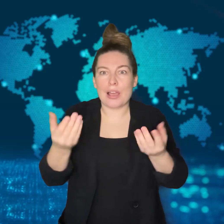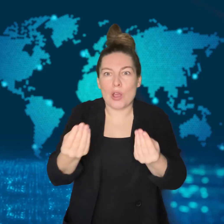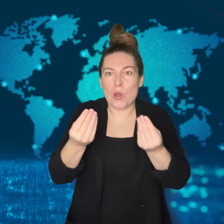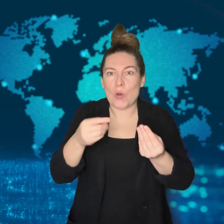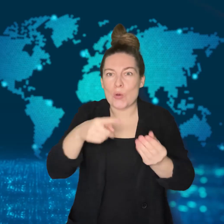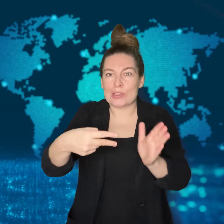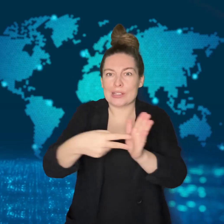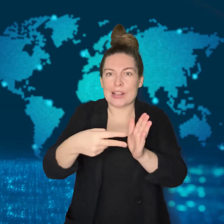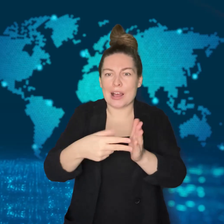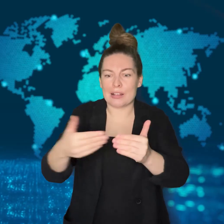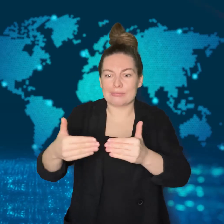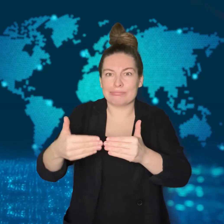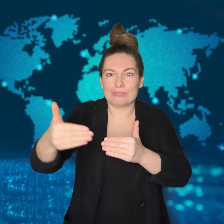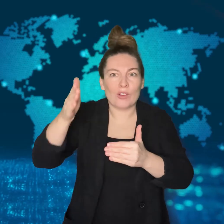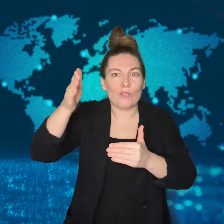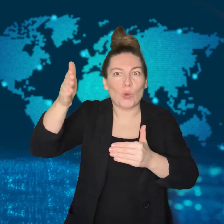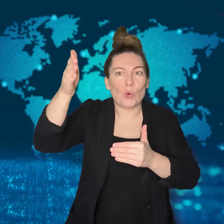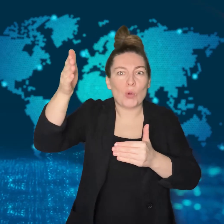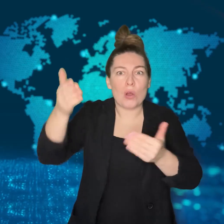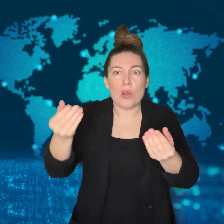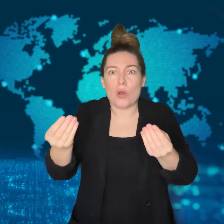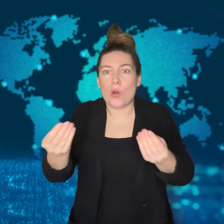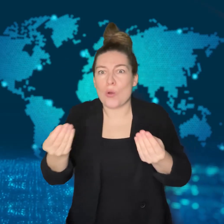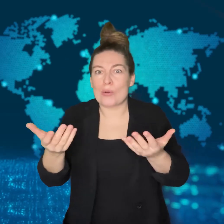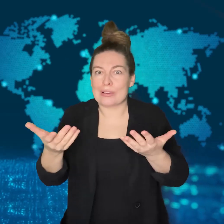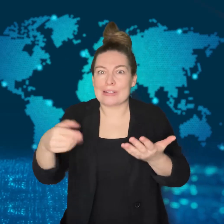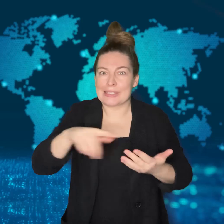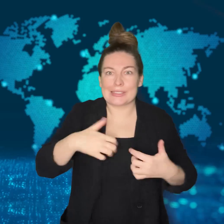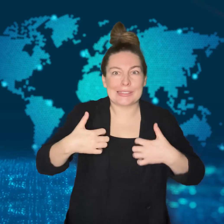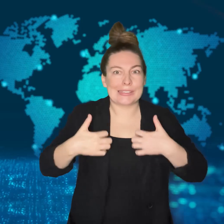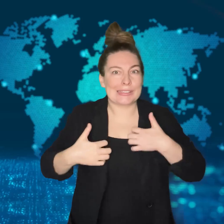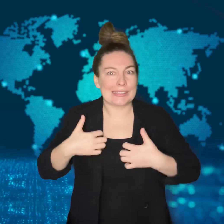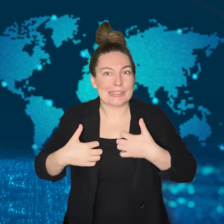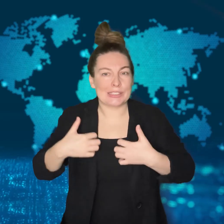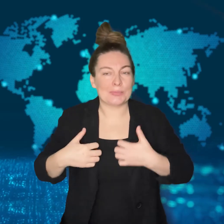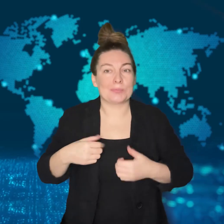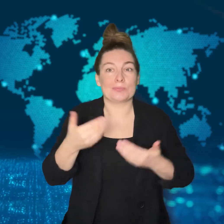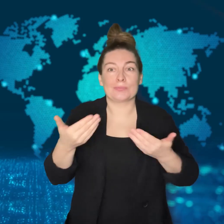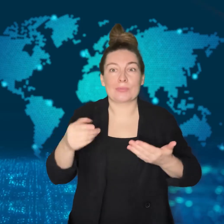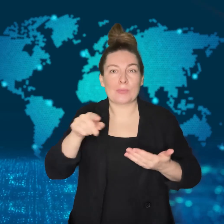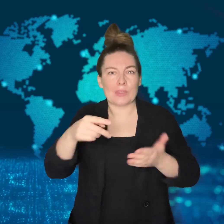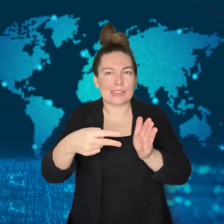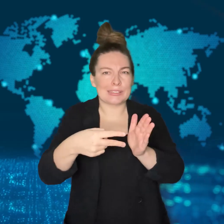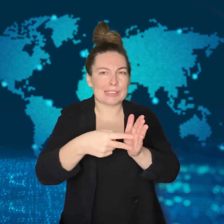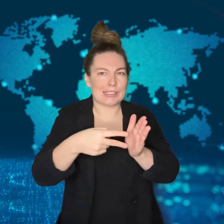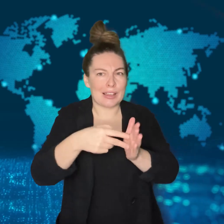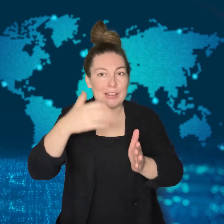his brutal rule, but there are many questions about